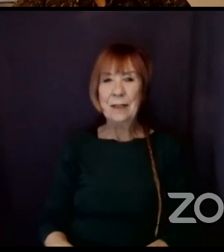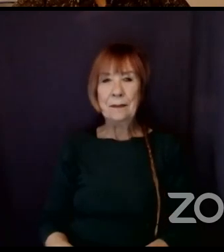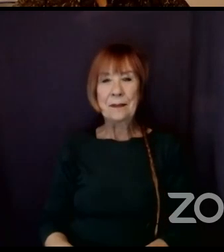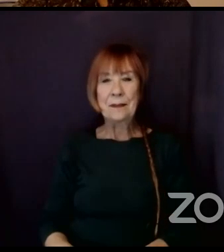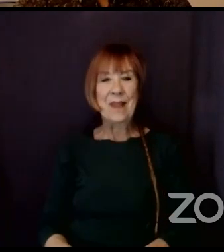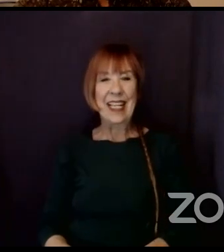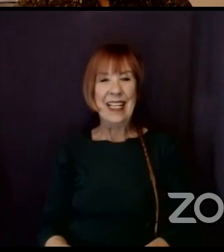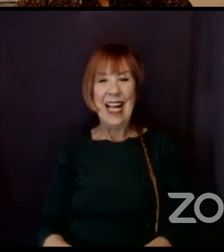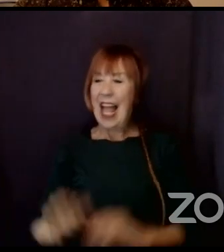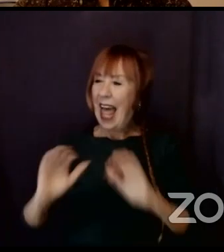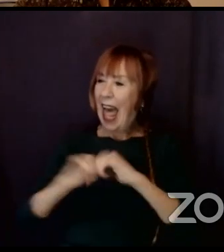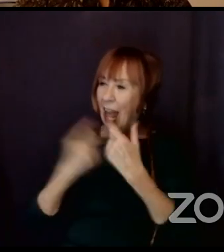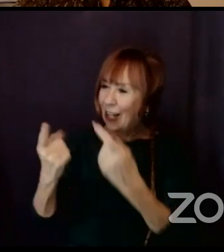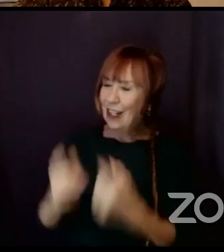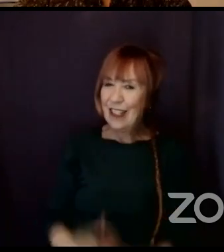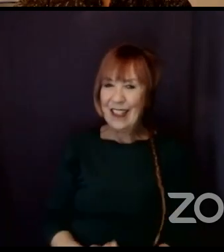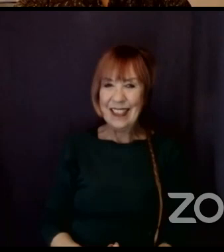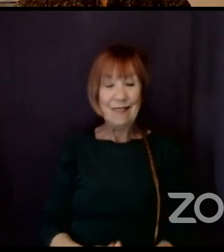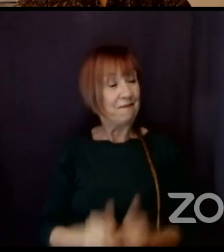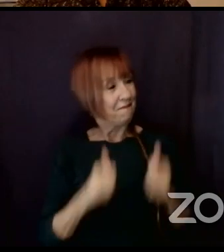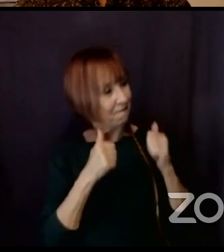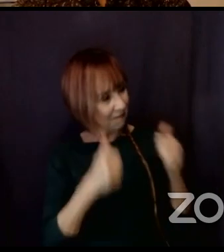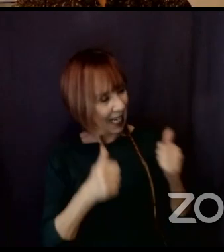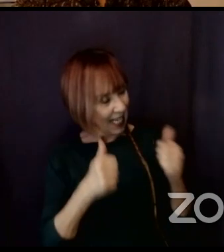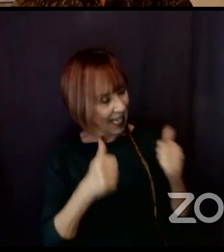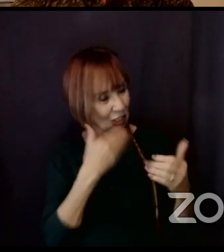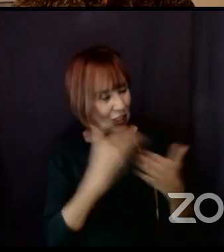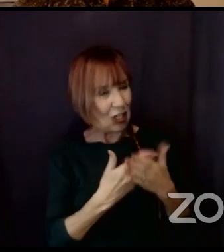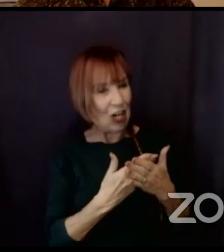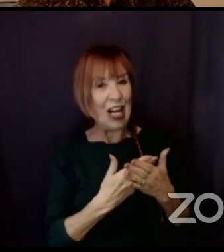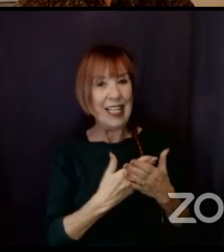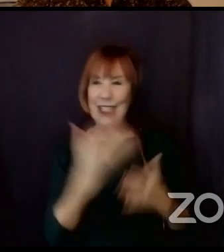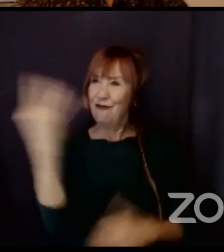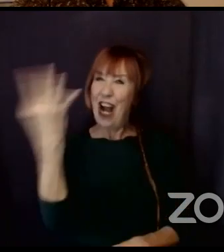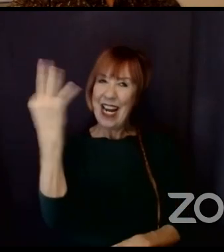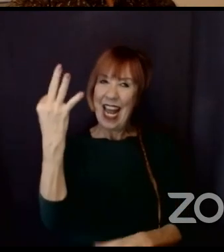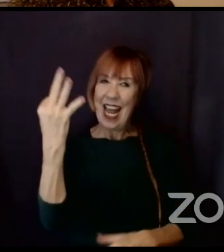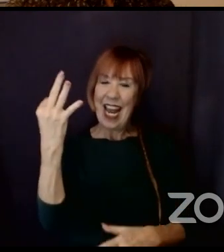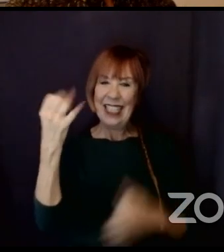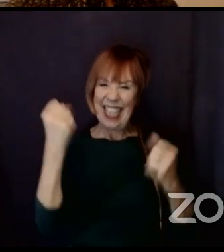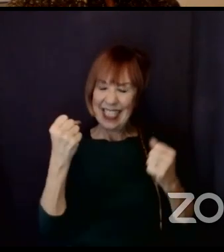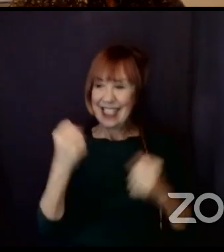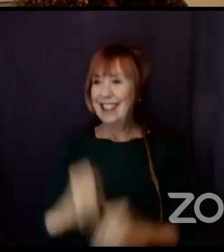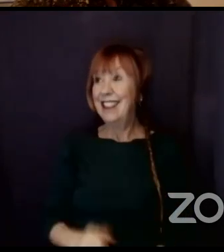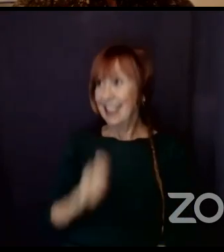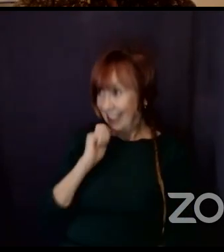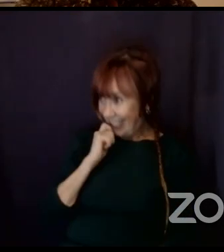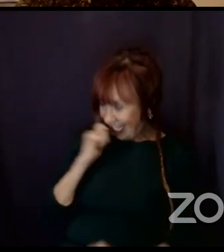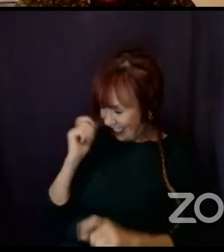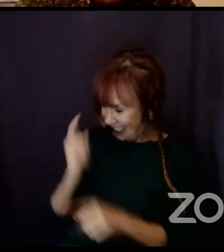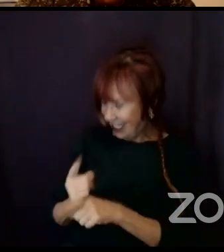Jamey, how's it going? It's going very well, thank you, it's Friday. Awesome, yes, it is.